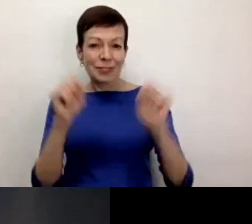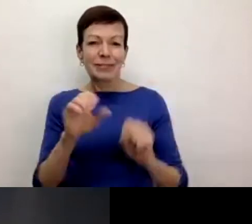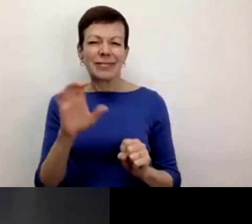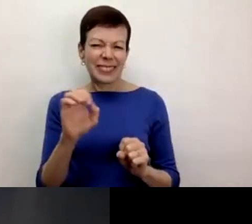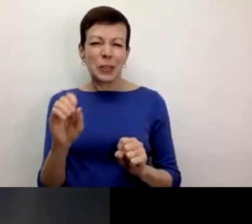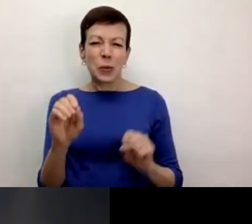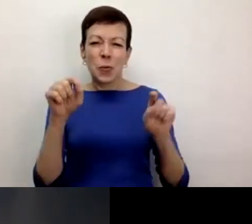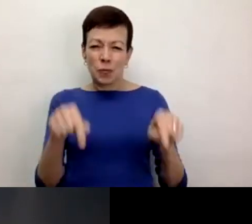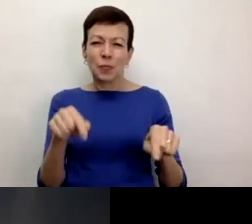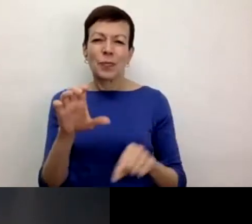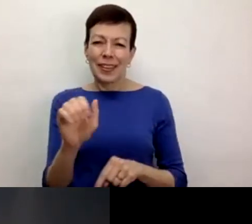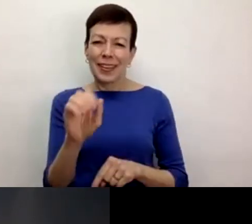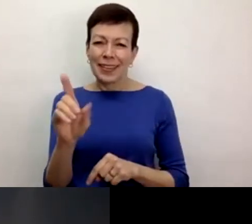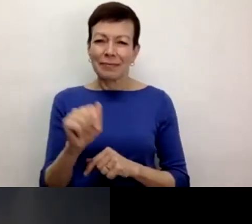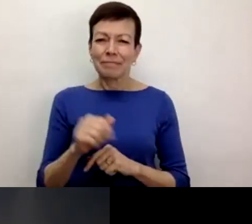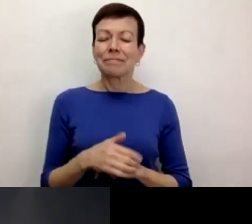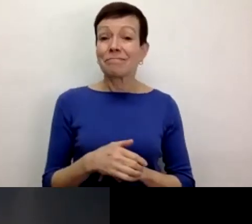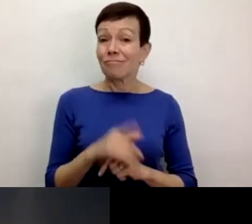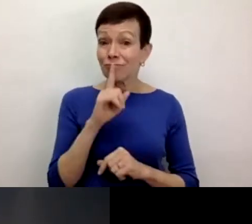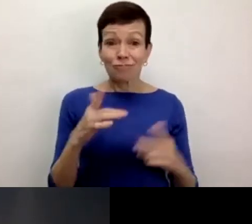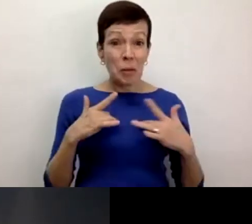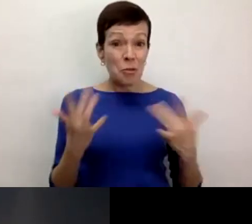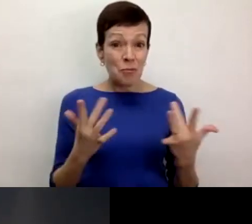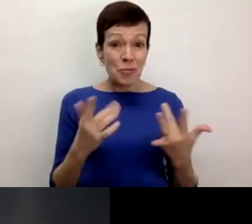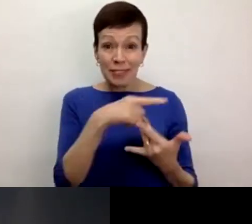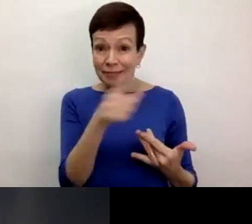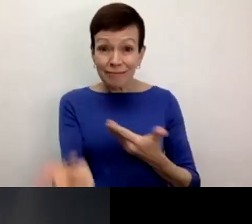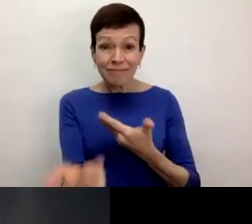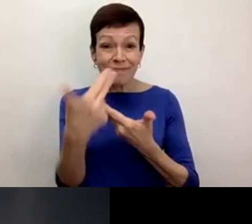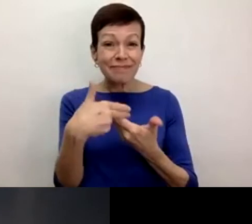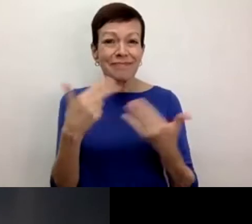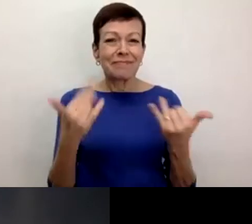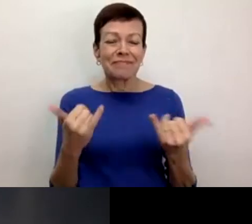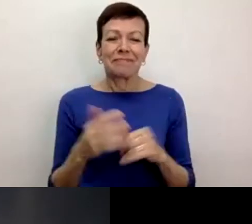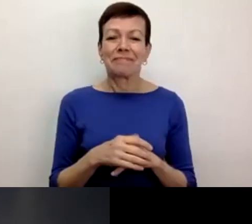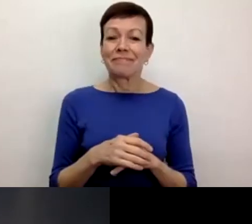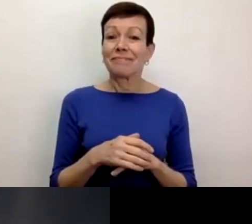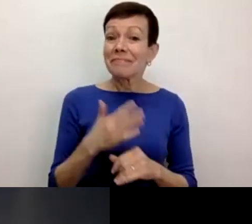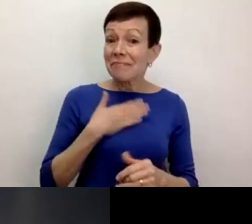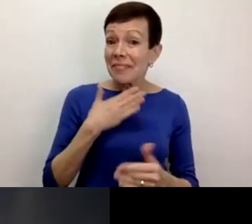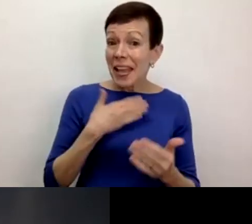I'm so thrilled to have you with us today. Happy New Year.